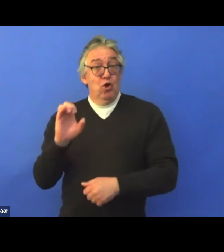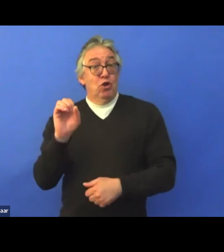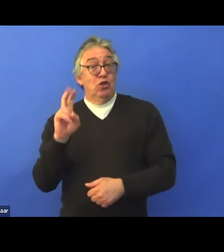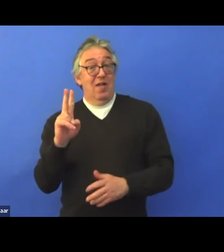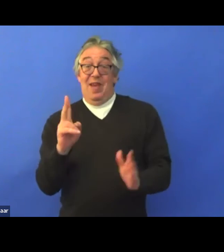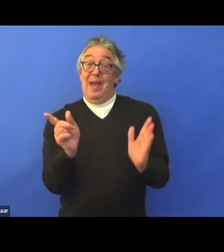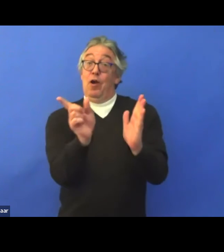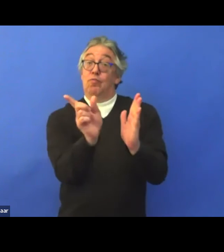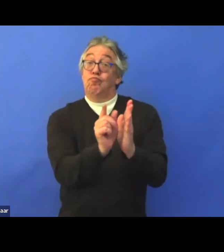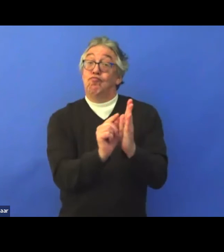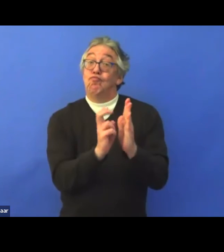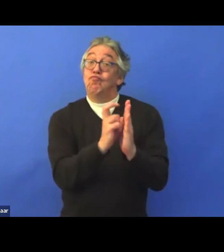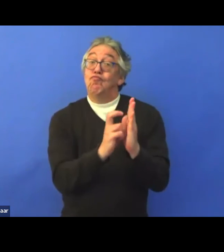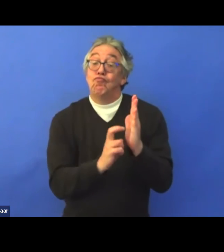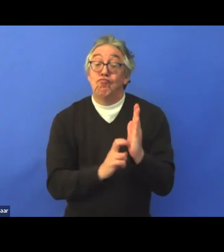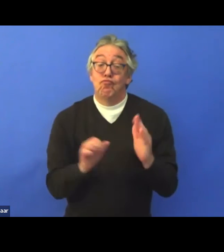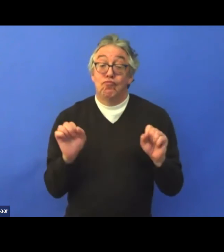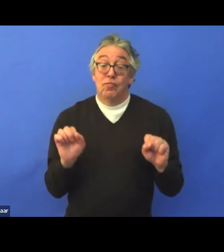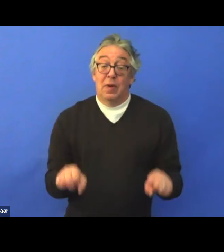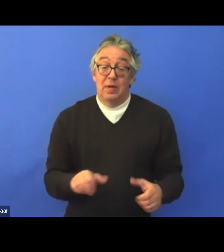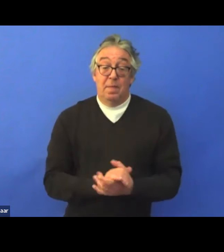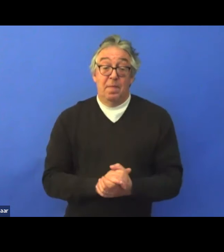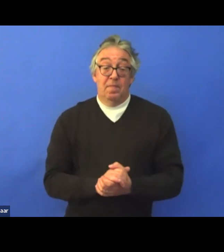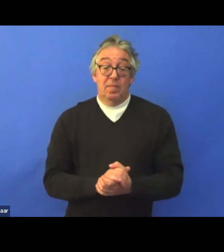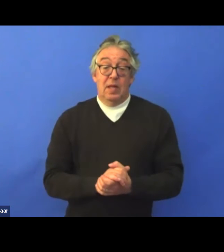and there is a support section for persons with disabilities.